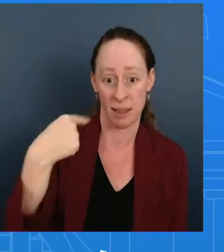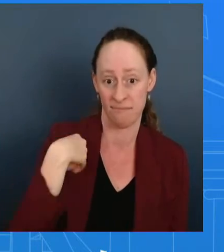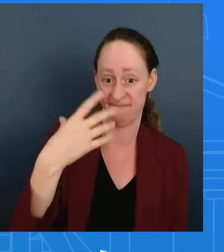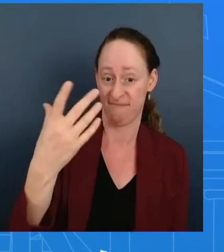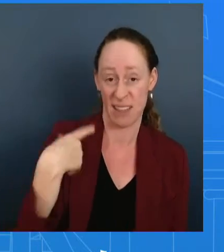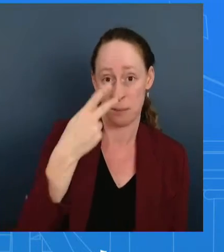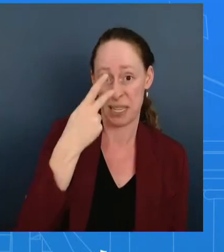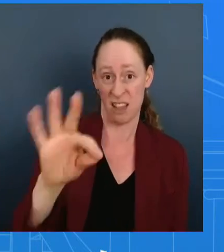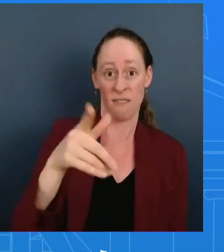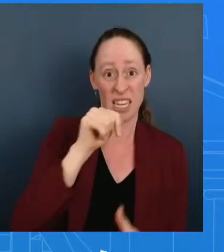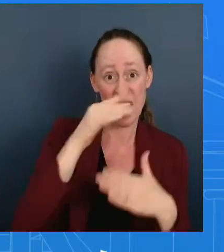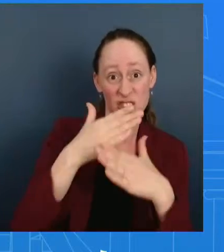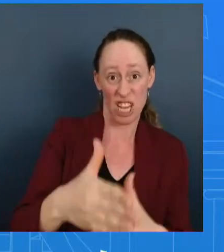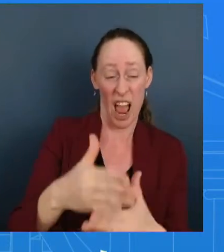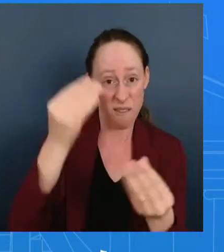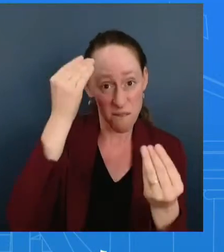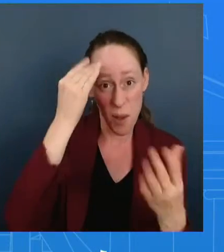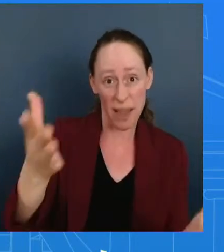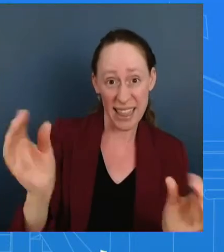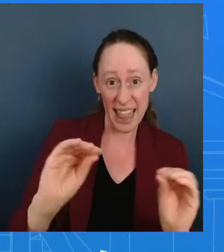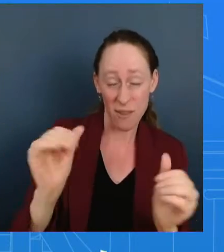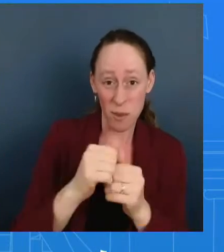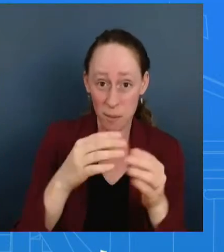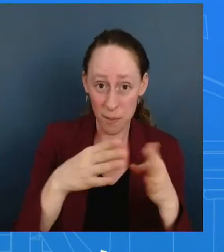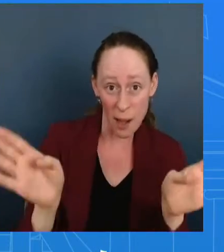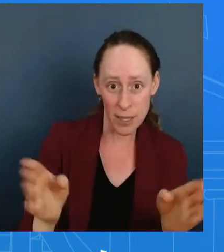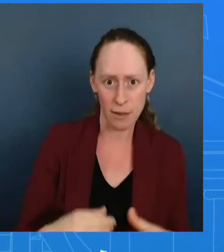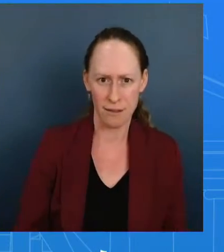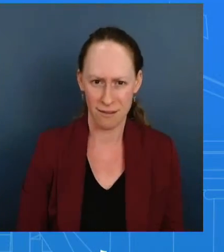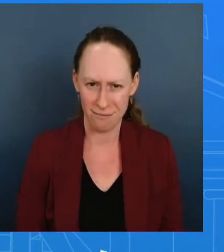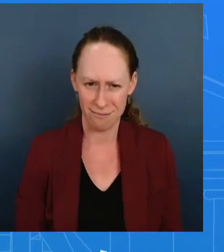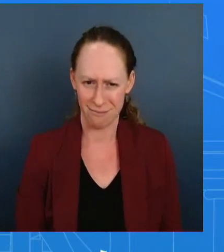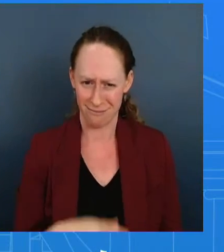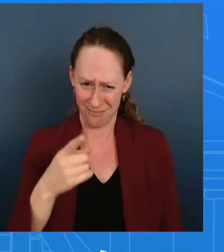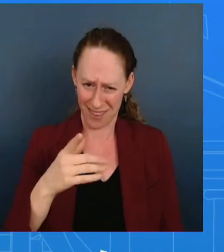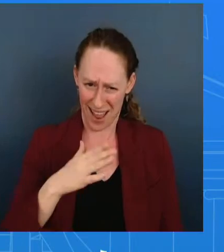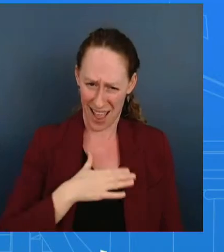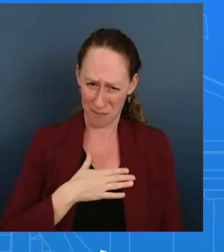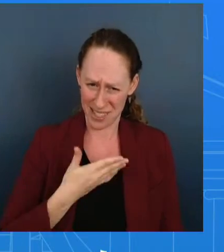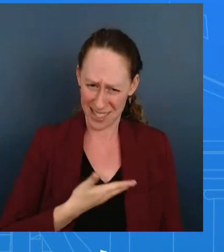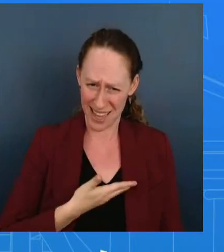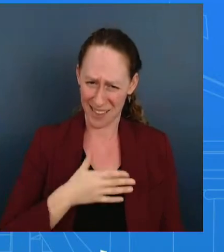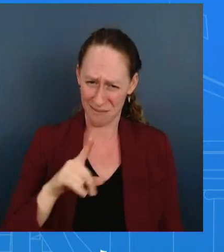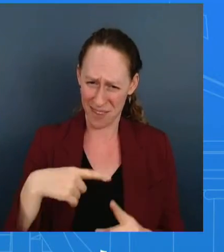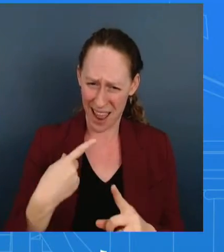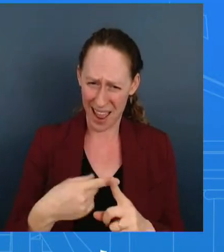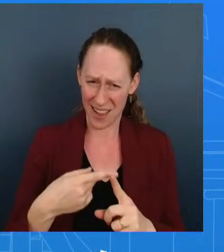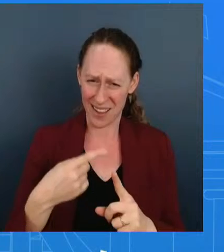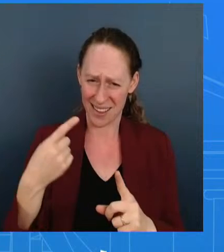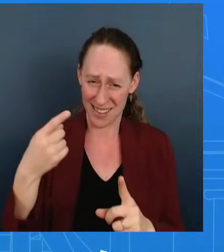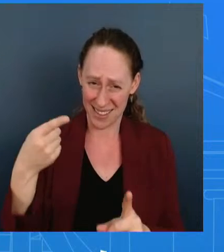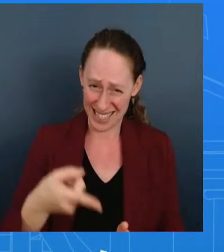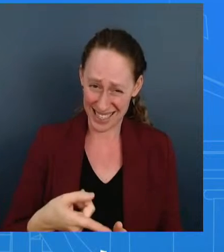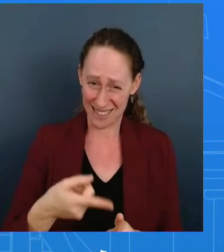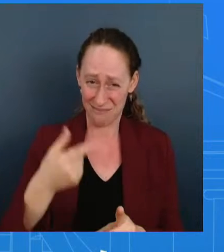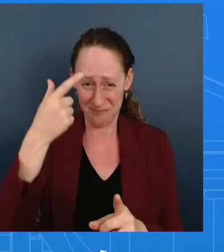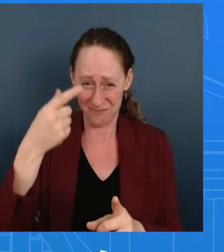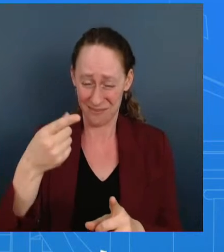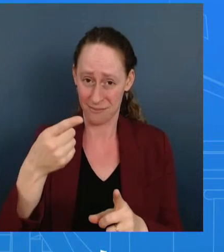Ms. Jean-Pierre: What are you -- and then every time I come back and I answer the question that you guys asked. The Press: And you answer it incorrectly and then have to come back and clean it up a few days later. Ms. Jean-Pierre: I never answered the question incorrectly. That is not true.